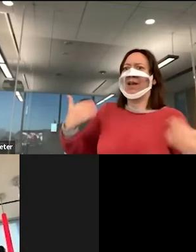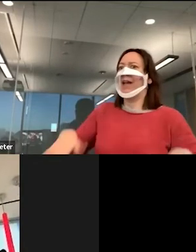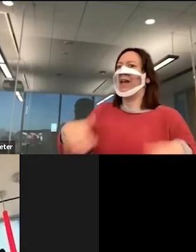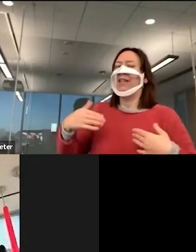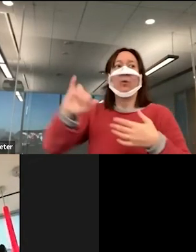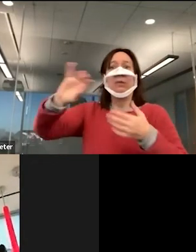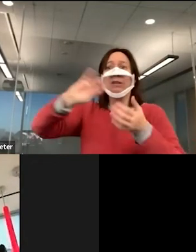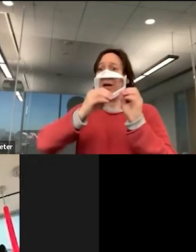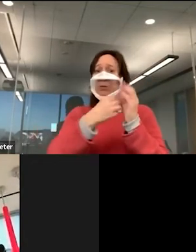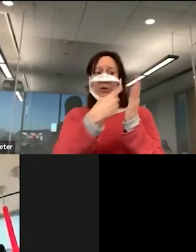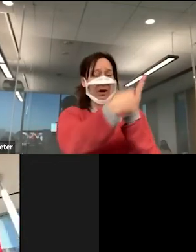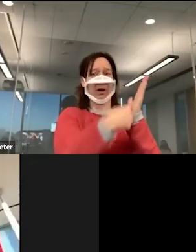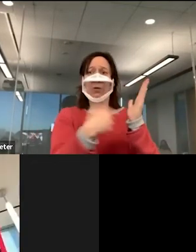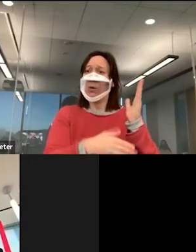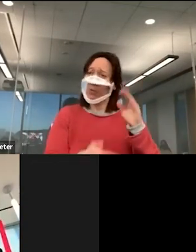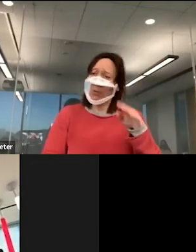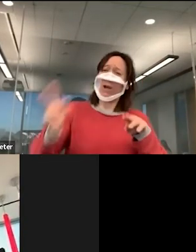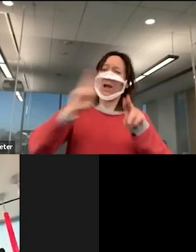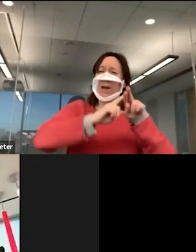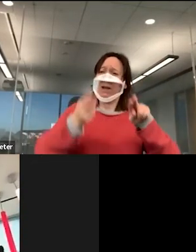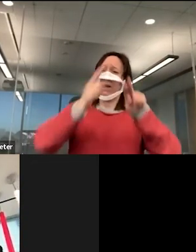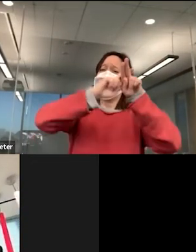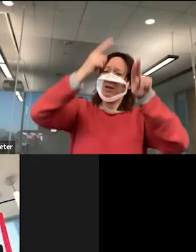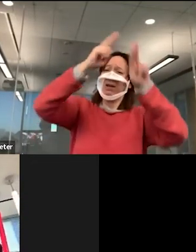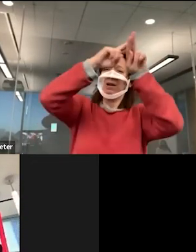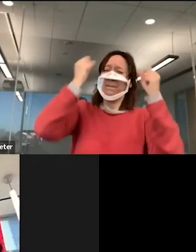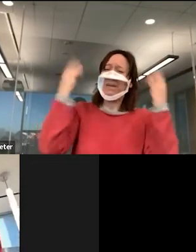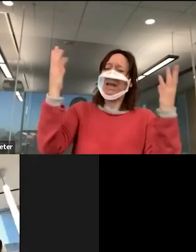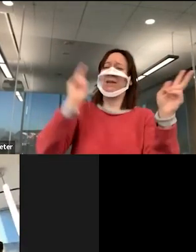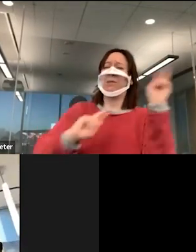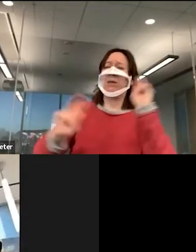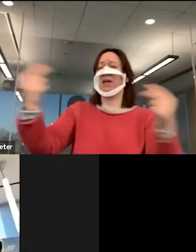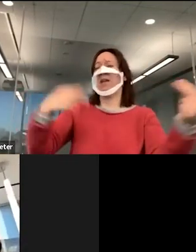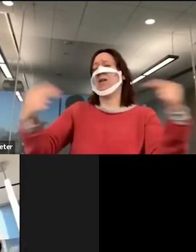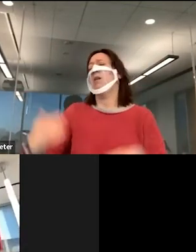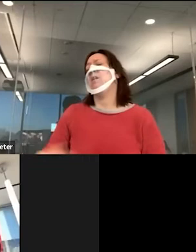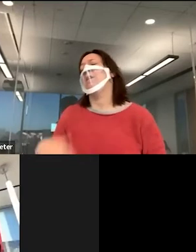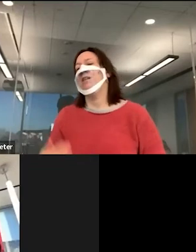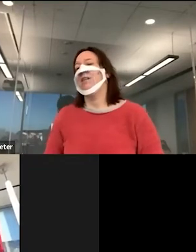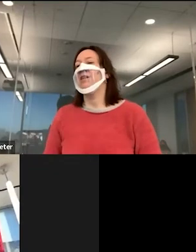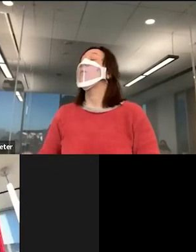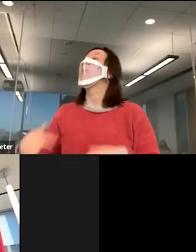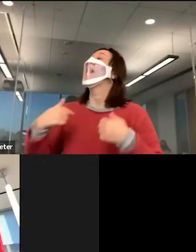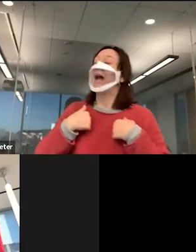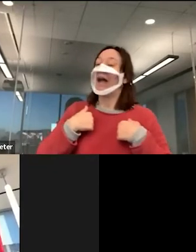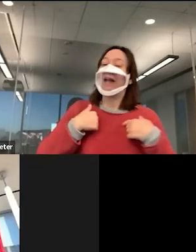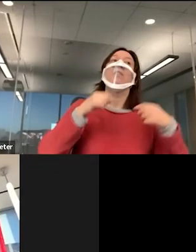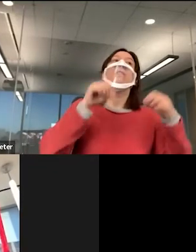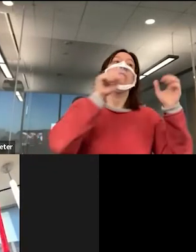what i found was that and i went back and was able to say this is what's happened in the history with